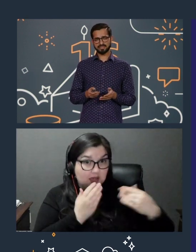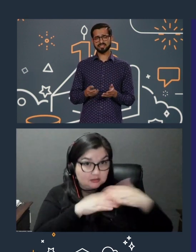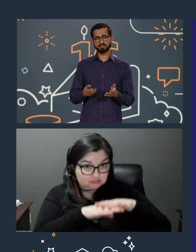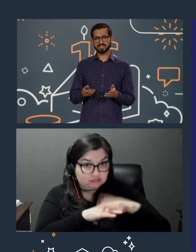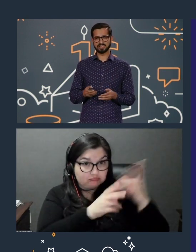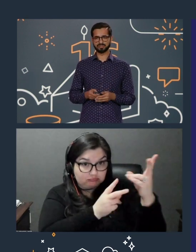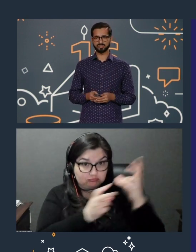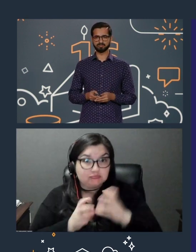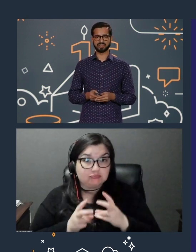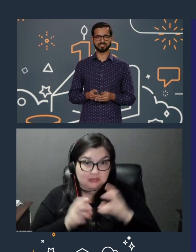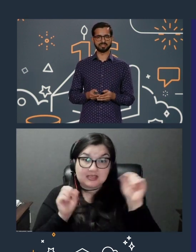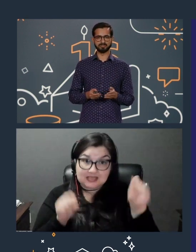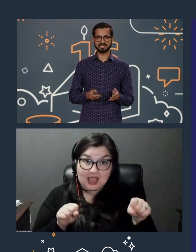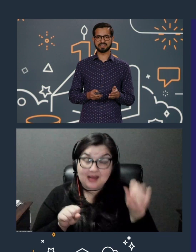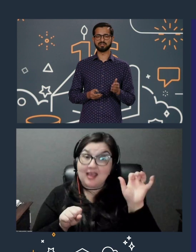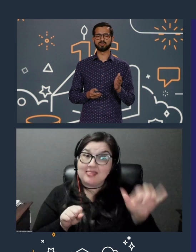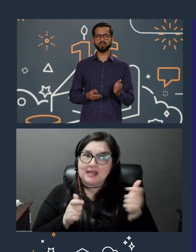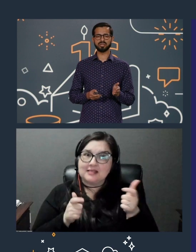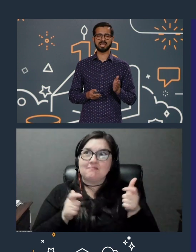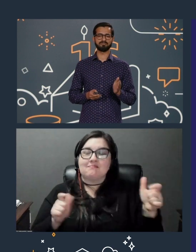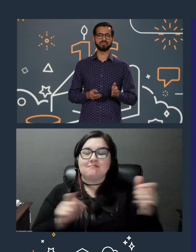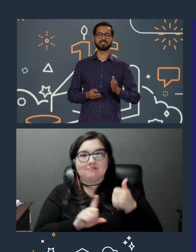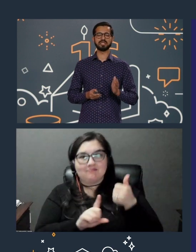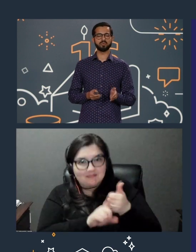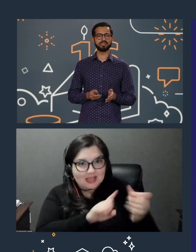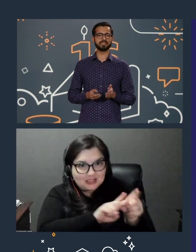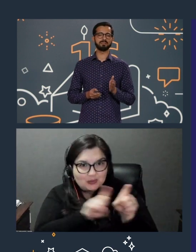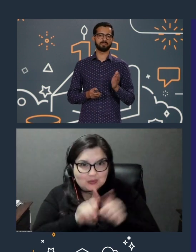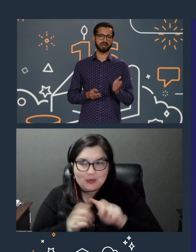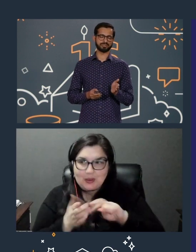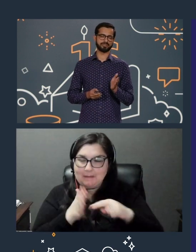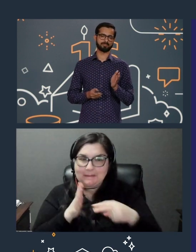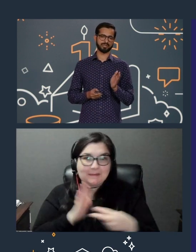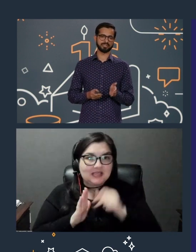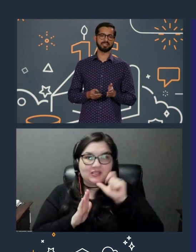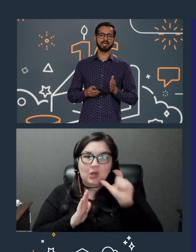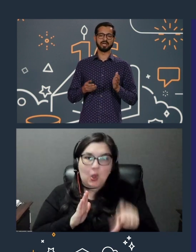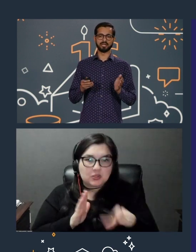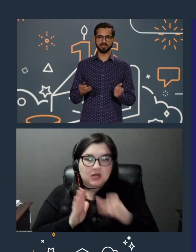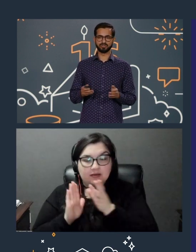This is a big deal too, because it means that you don't have to sequentially process a huge